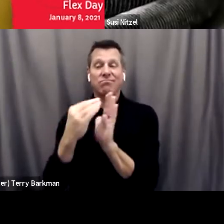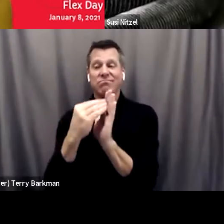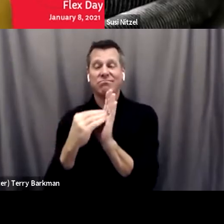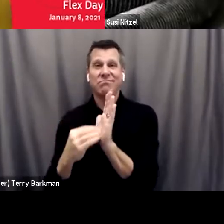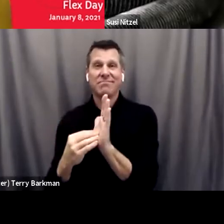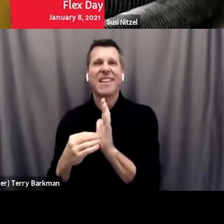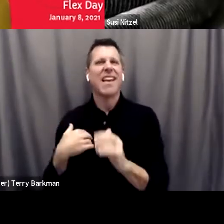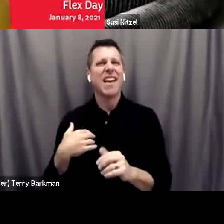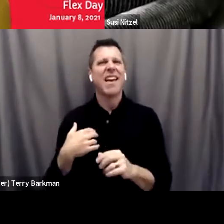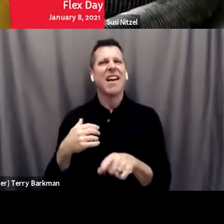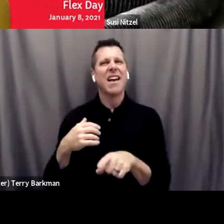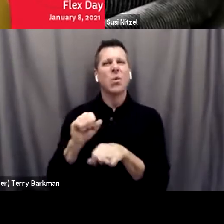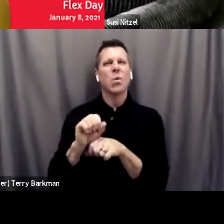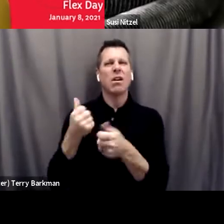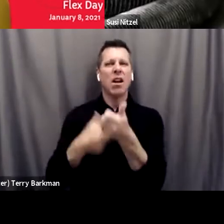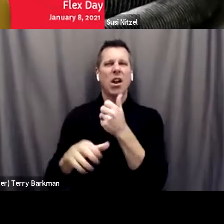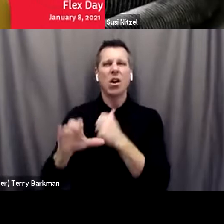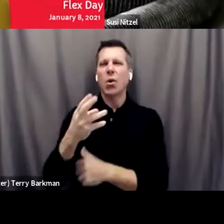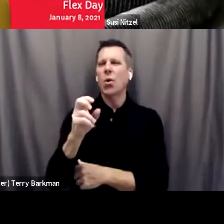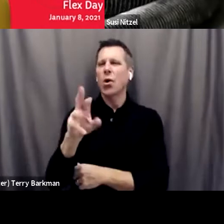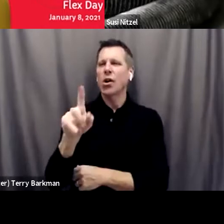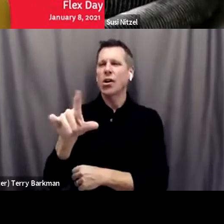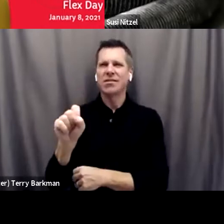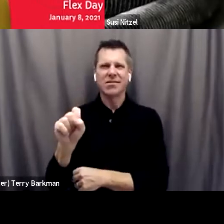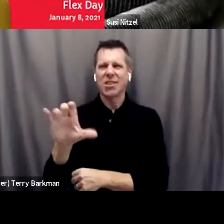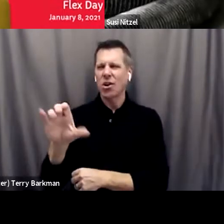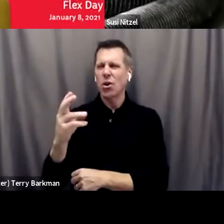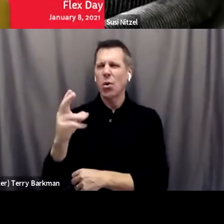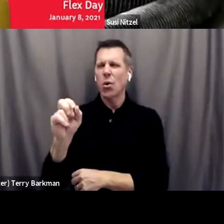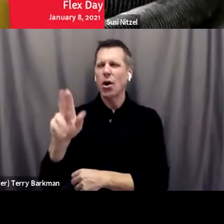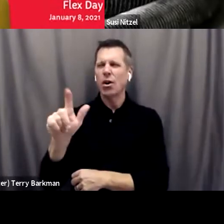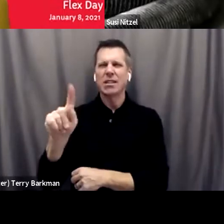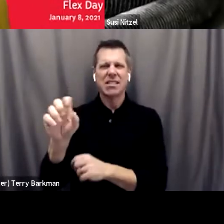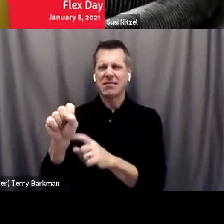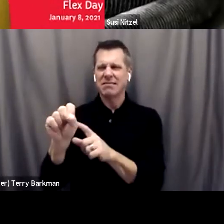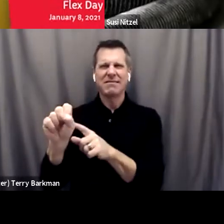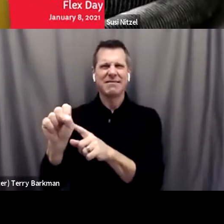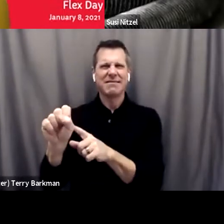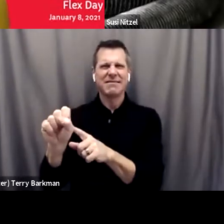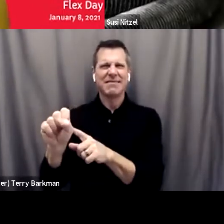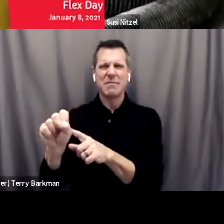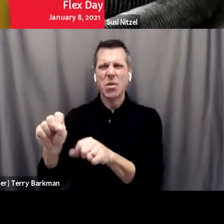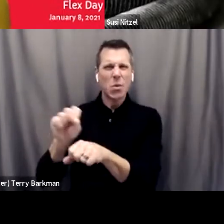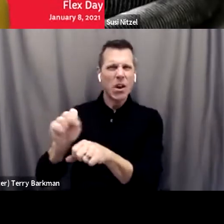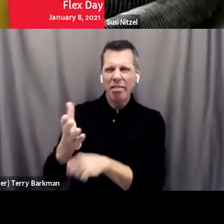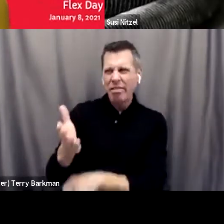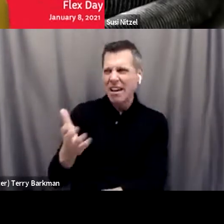here. And I'm quite familiar with cohorts, but I wasn't familiar with the work that needed to be done in the back end, and in